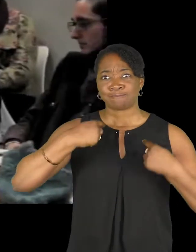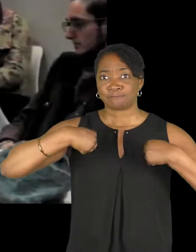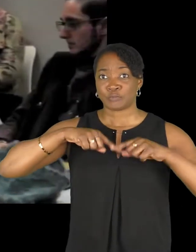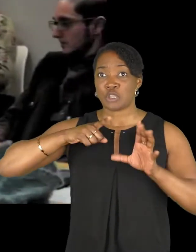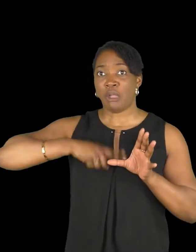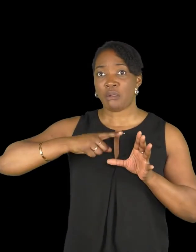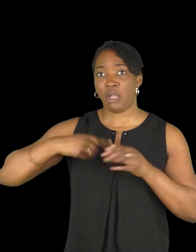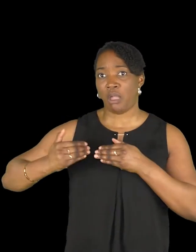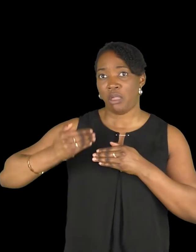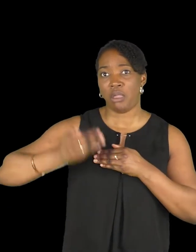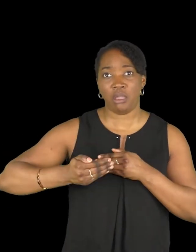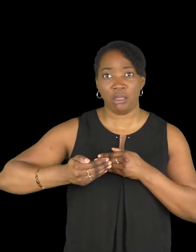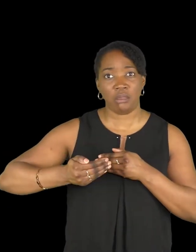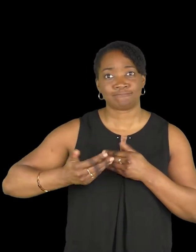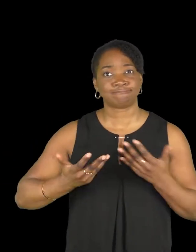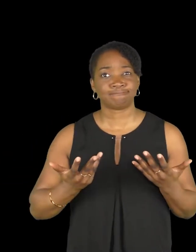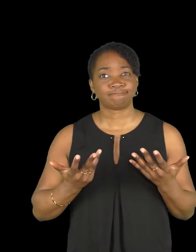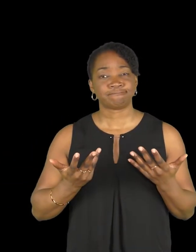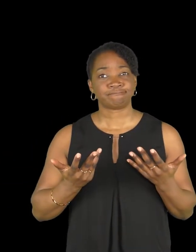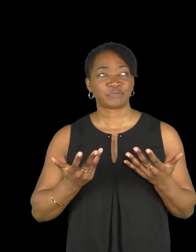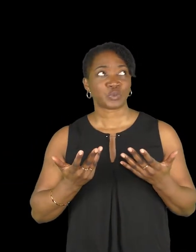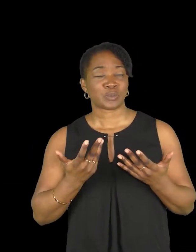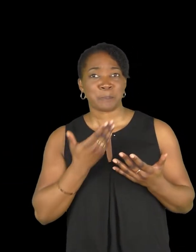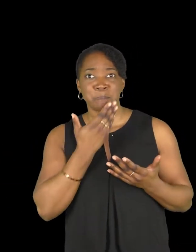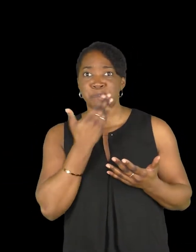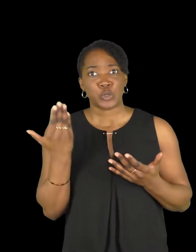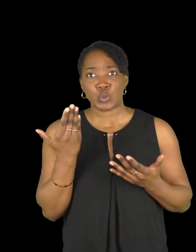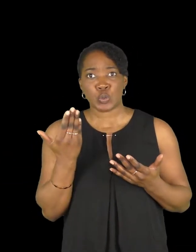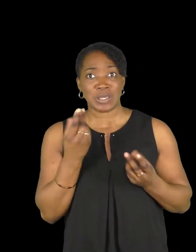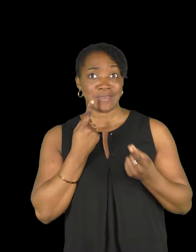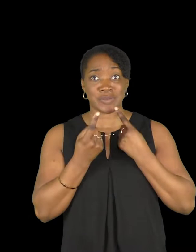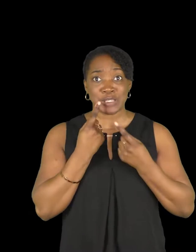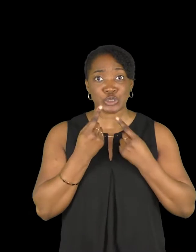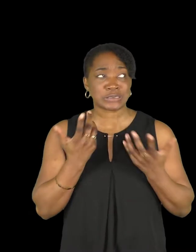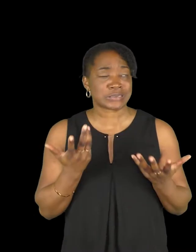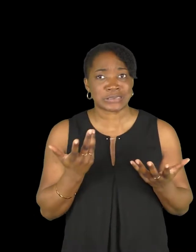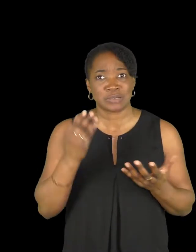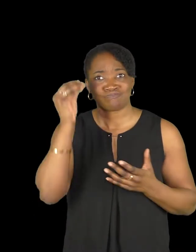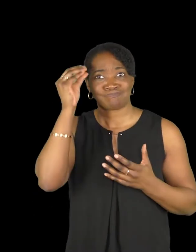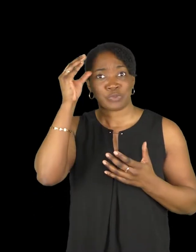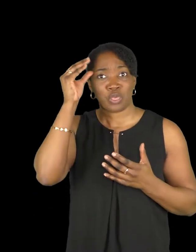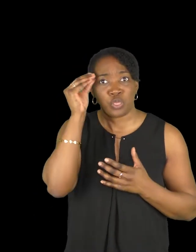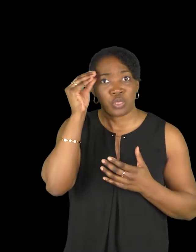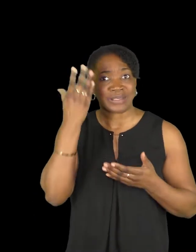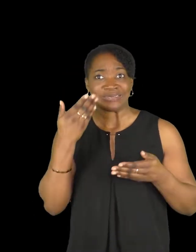you know, as a younger generation, you know, not having the information not having the knowledge